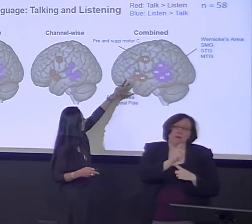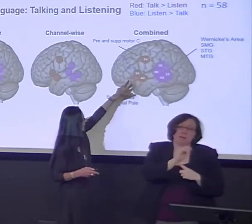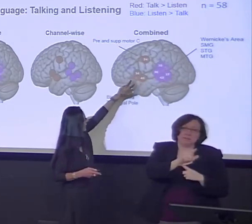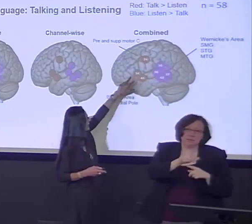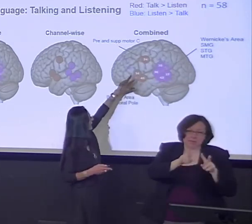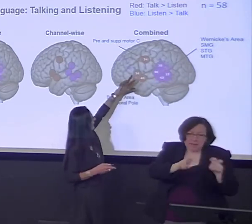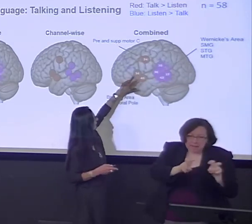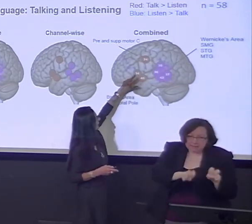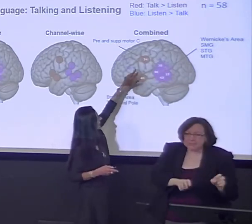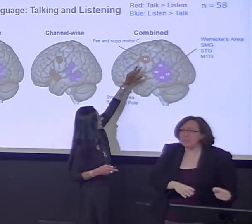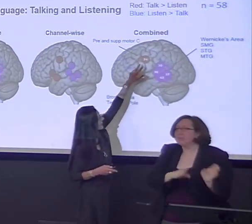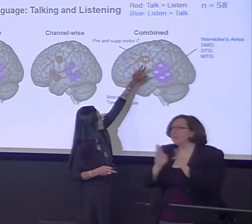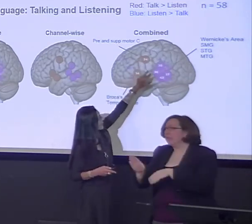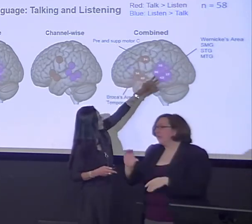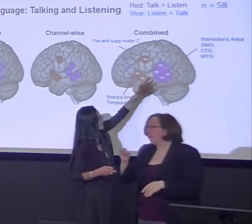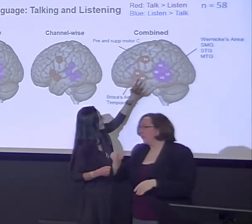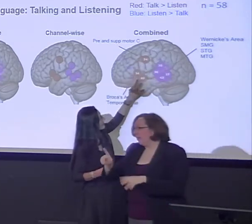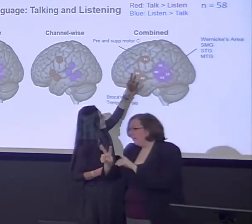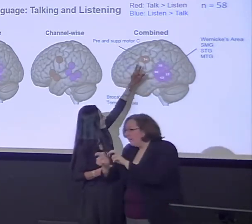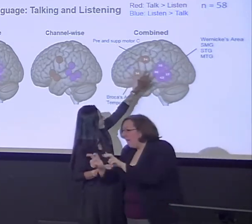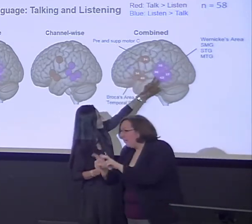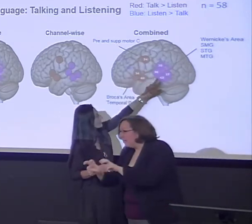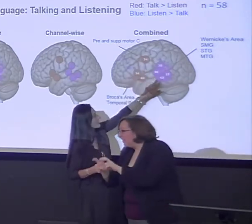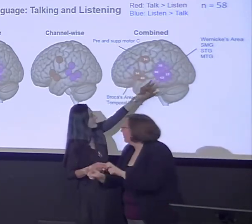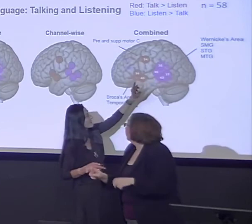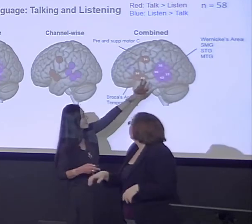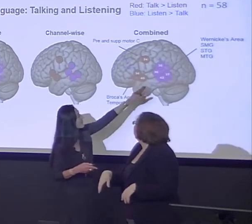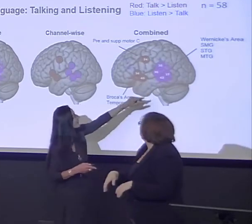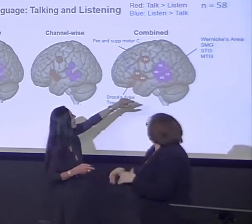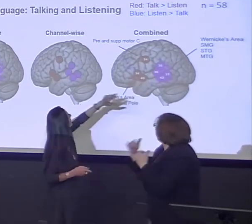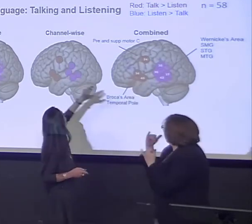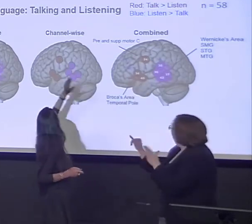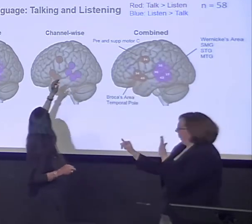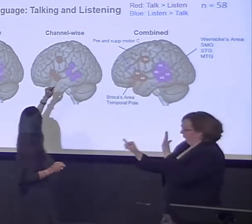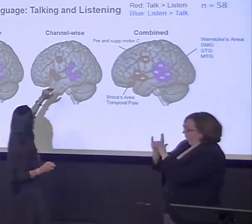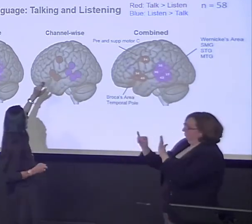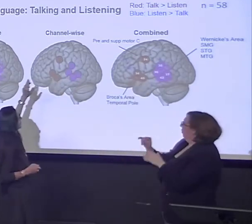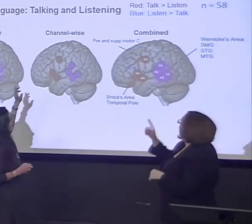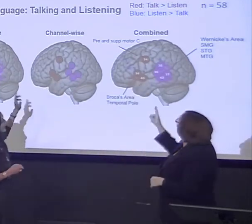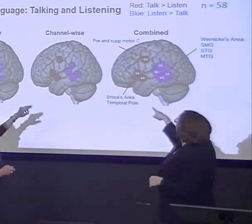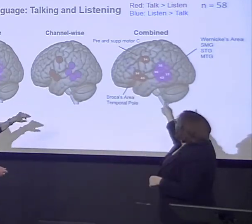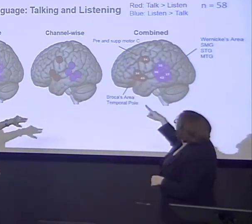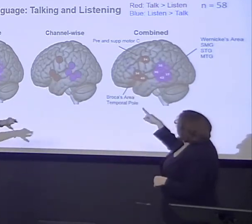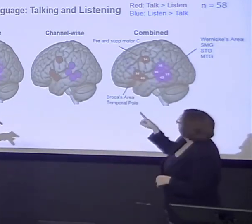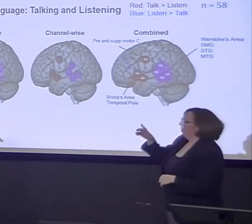okay, these are my regions of interest. This is my finding, and by George,